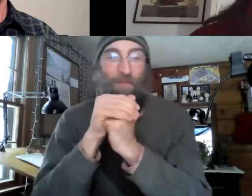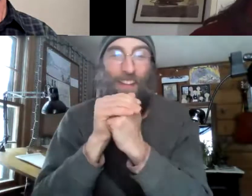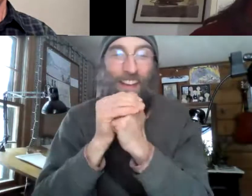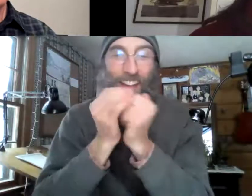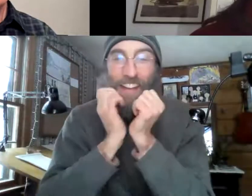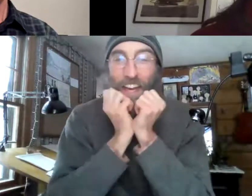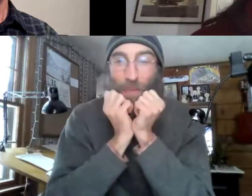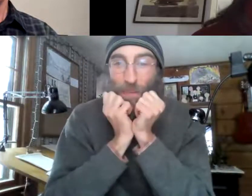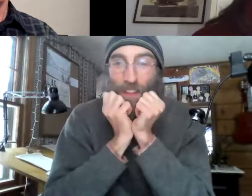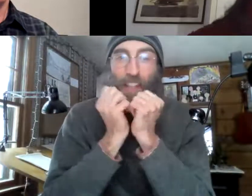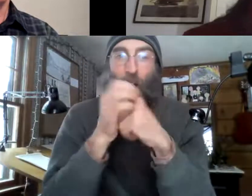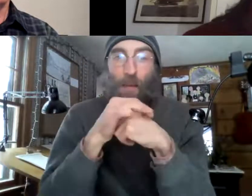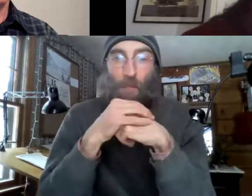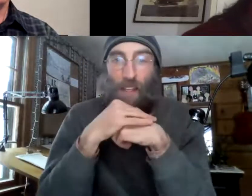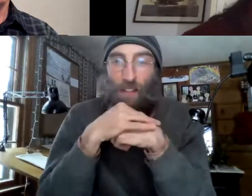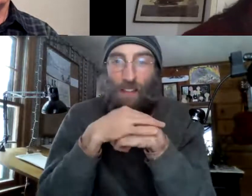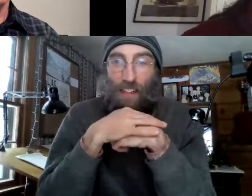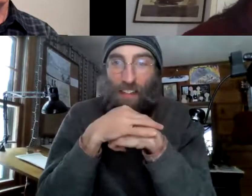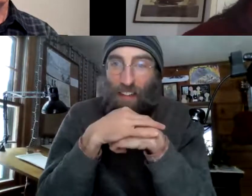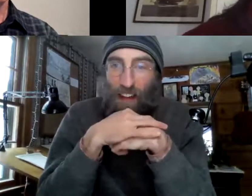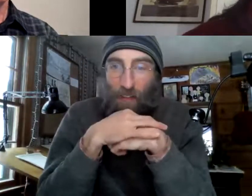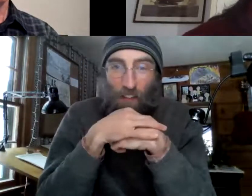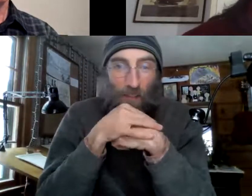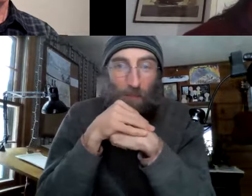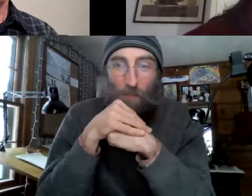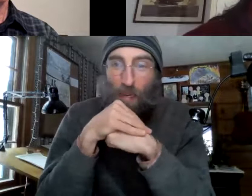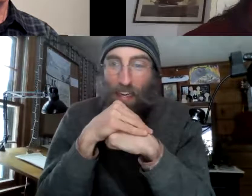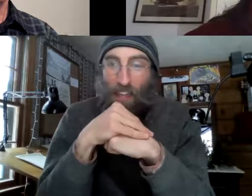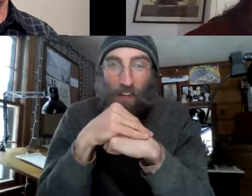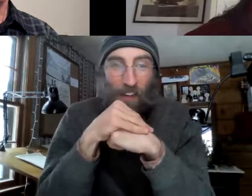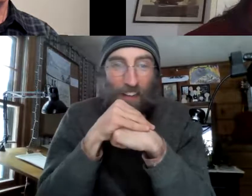But yeah, um, thank you. I'm-- it's-- it's nice to have a little meeting here,